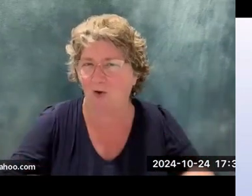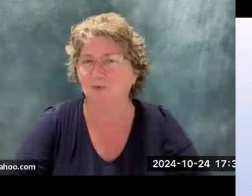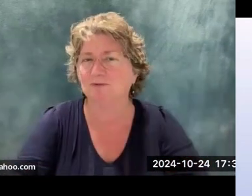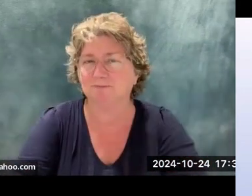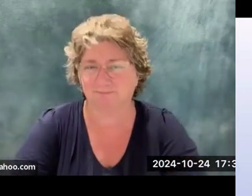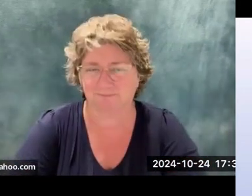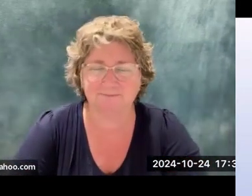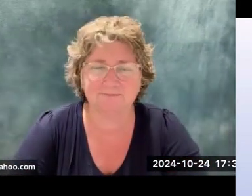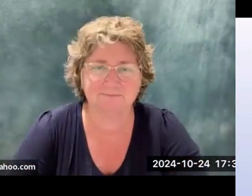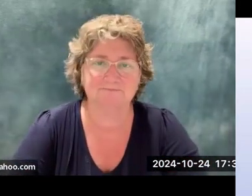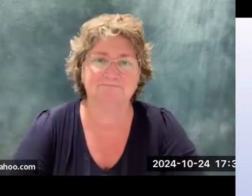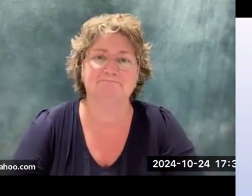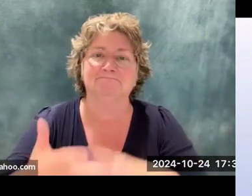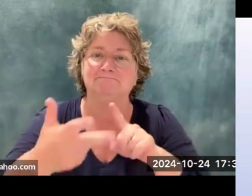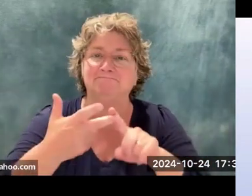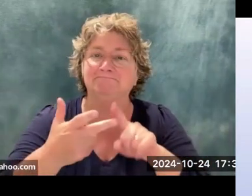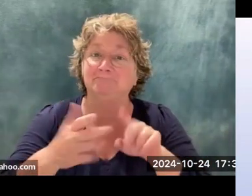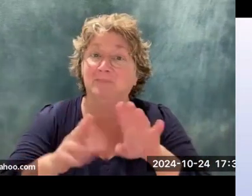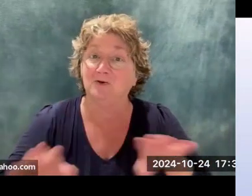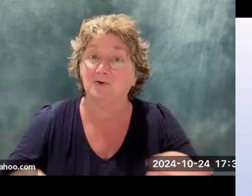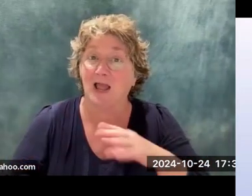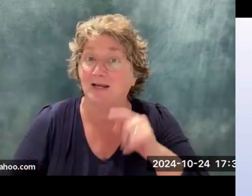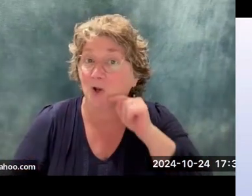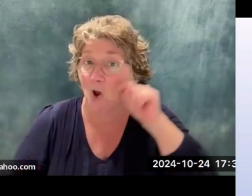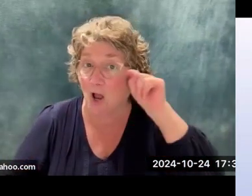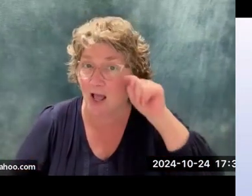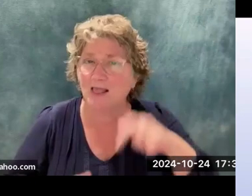Children and adolescents living in predictable home environments,